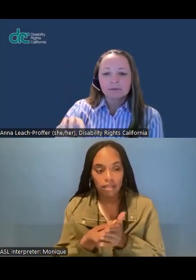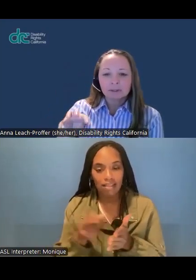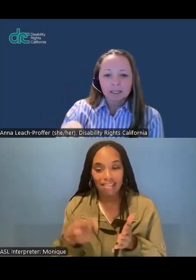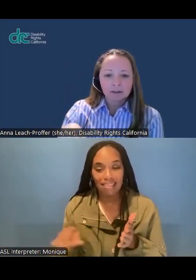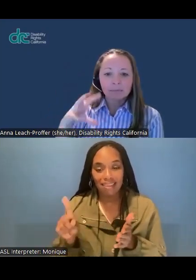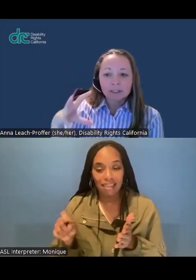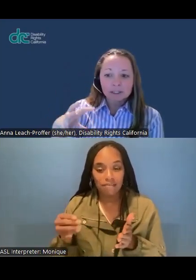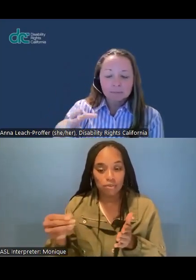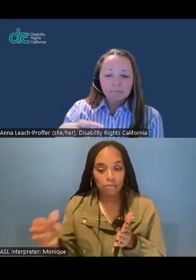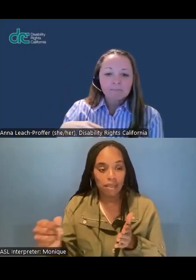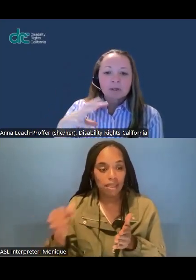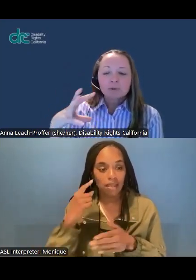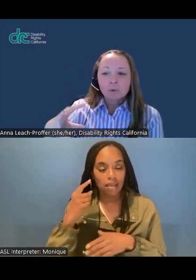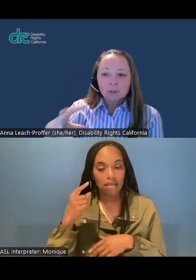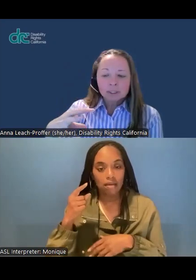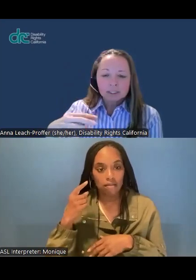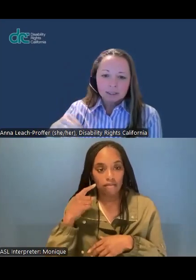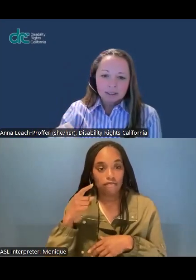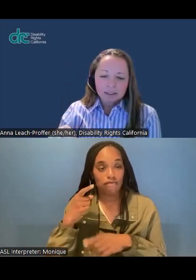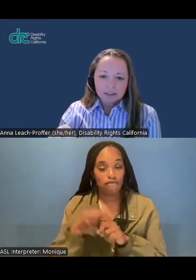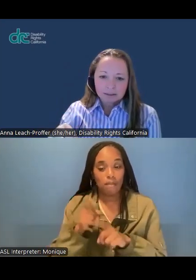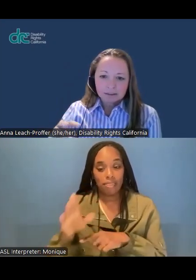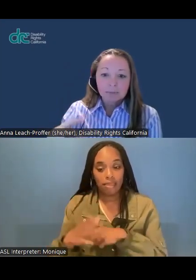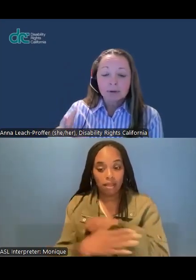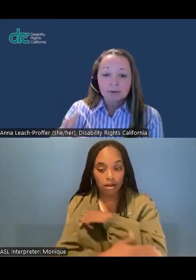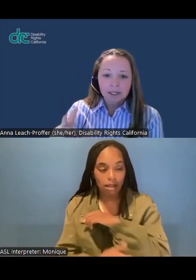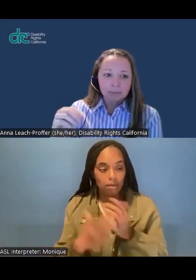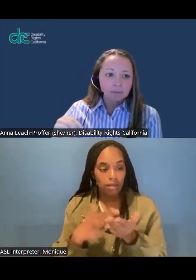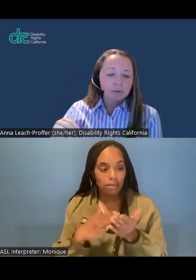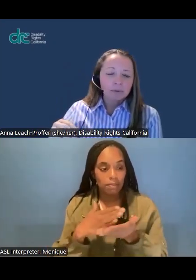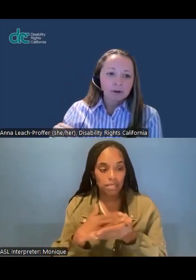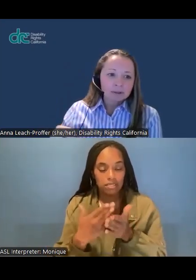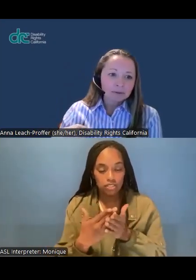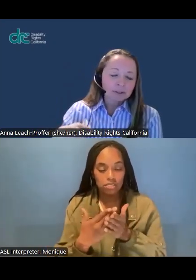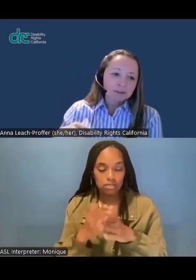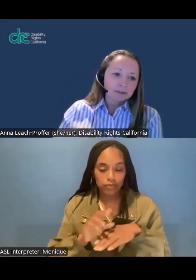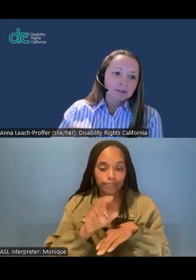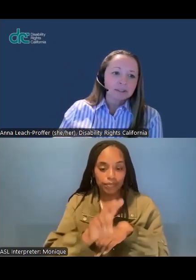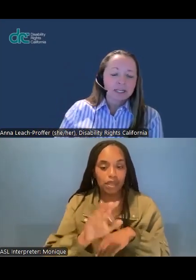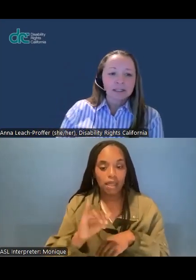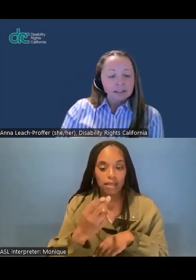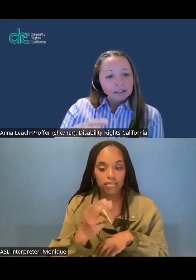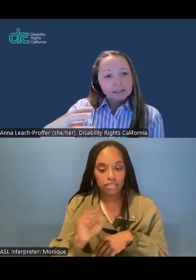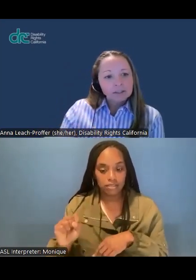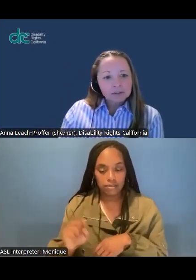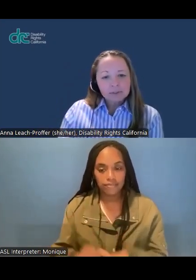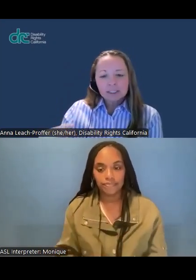of their county budget toward the IHSS program. We're also concerned that this shifting